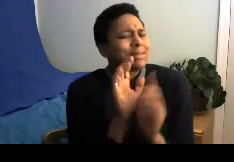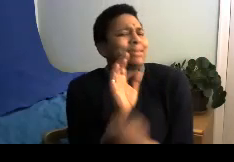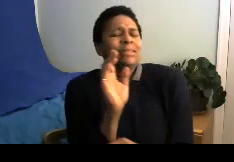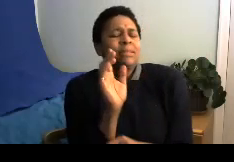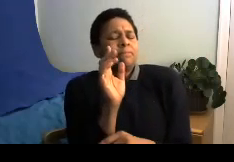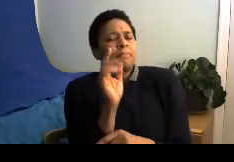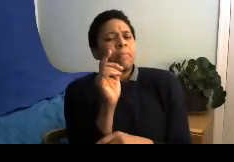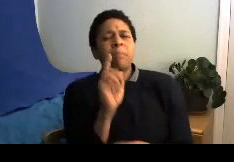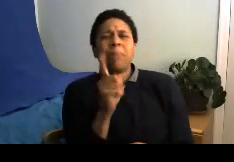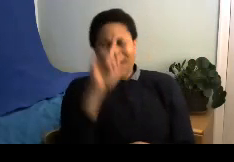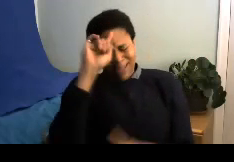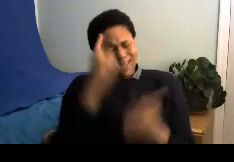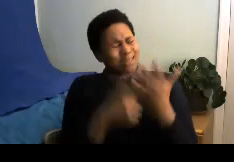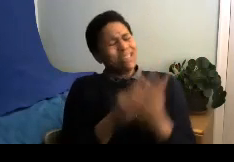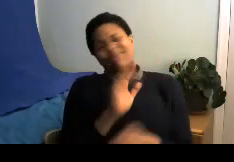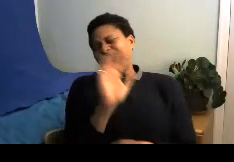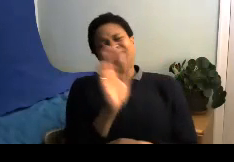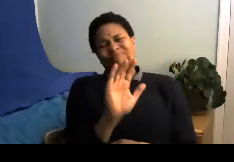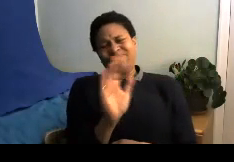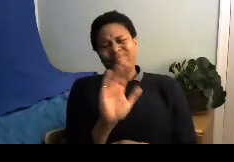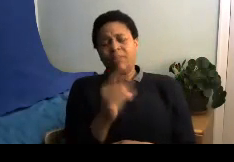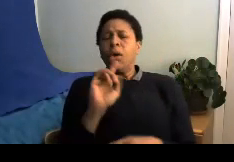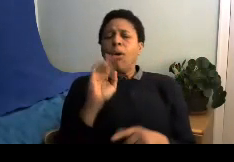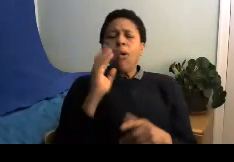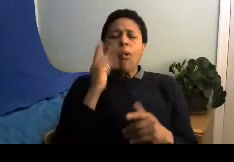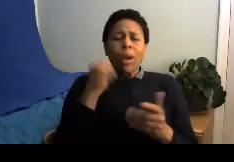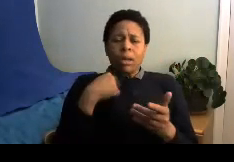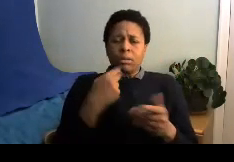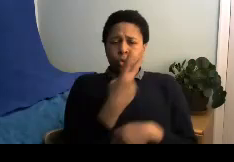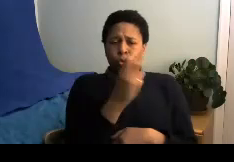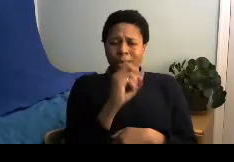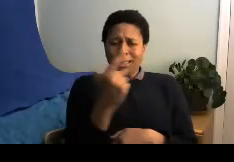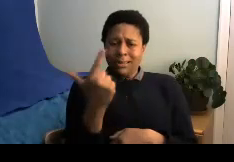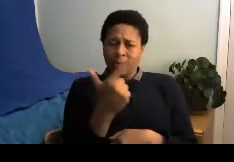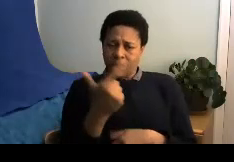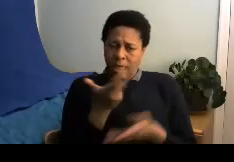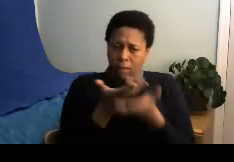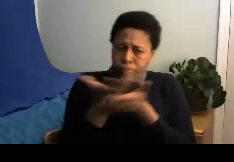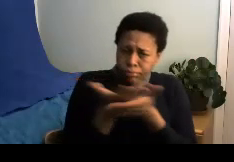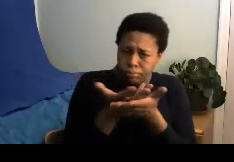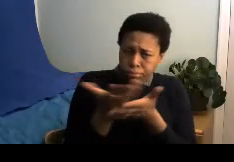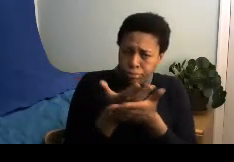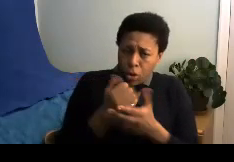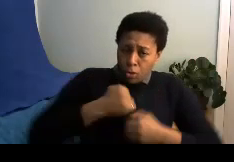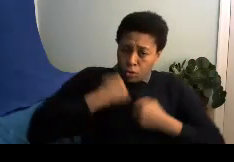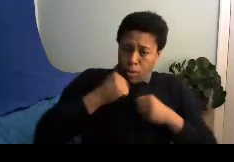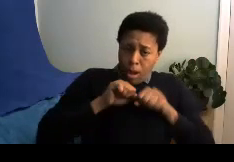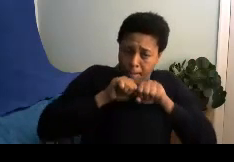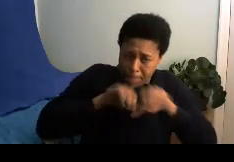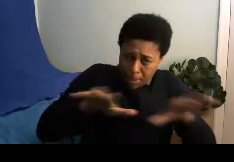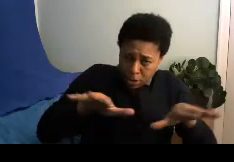I sent to my publisher back in 2017. And she and the then